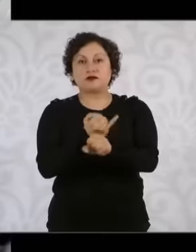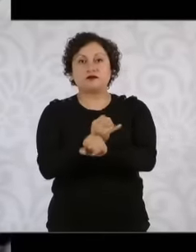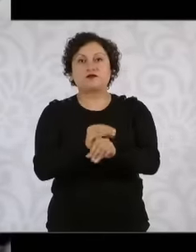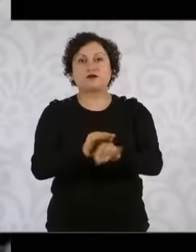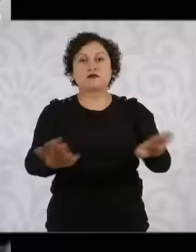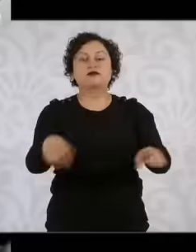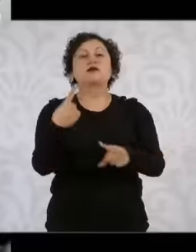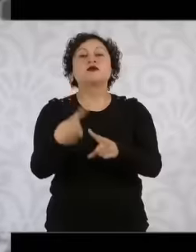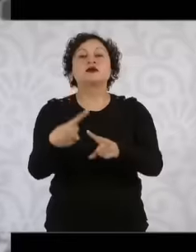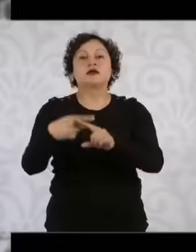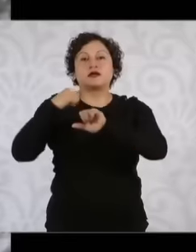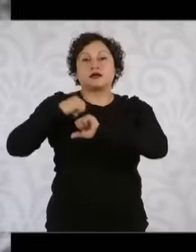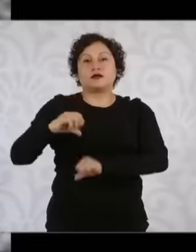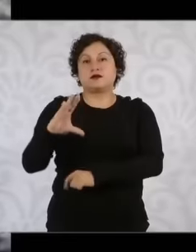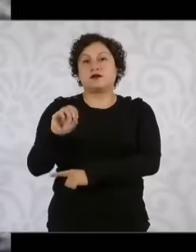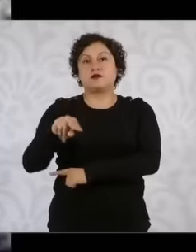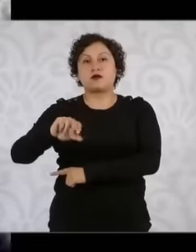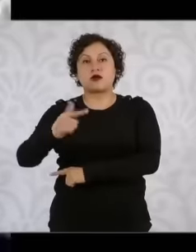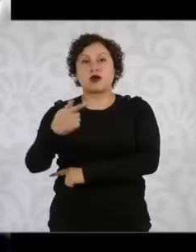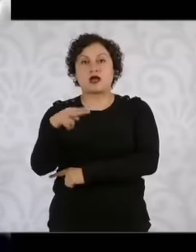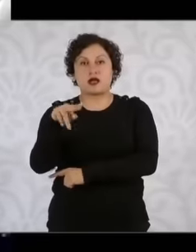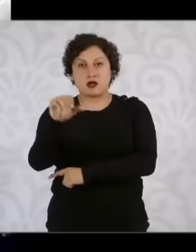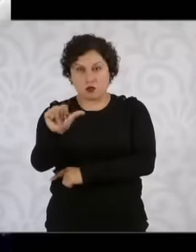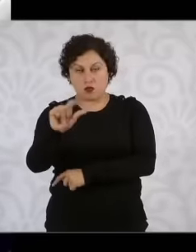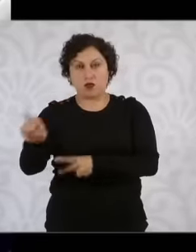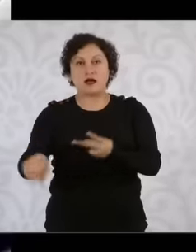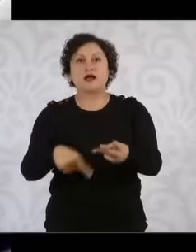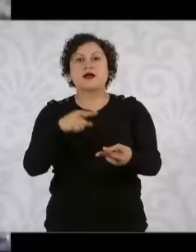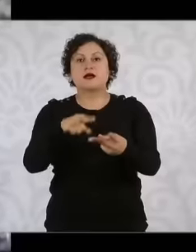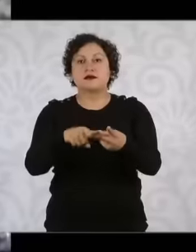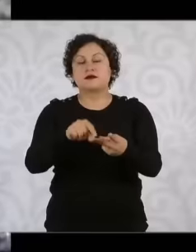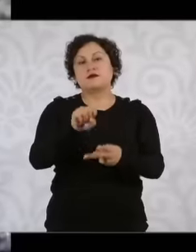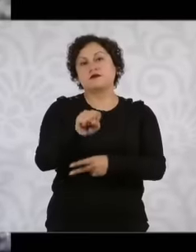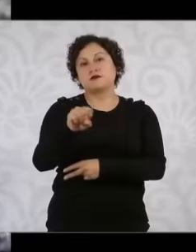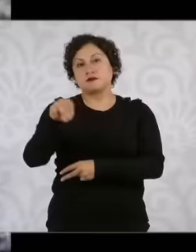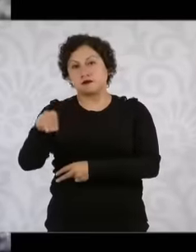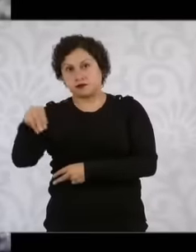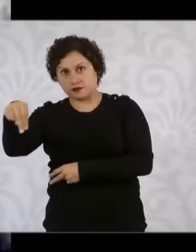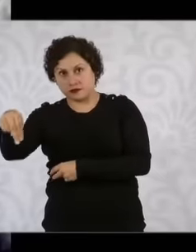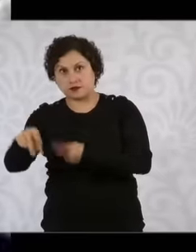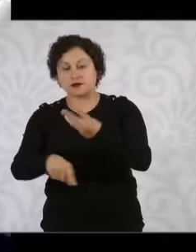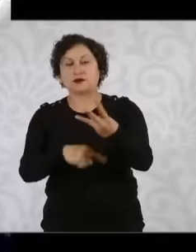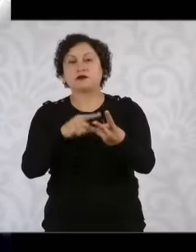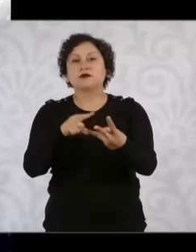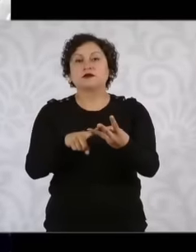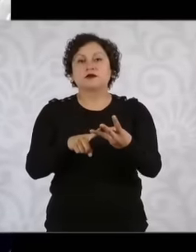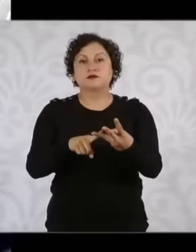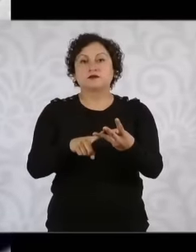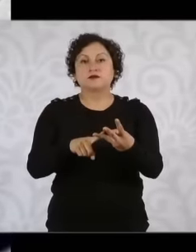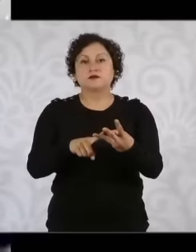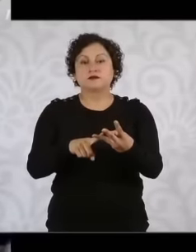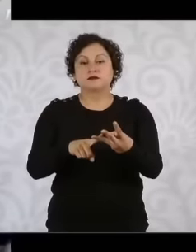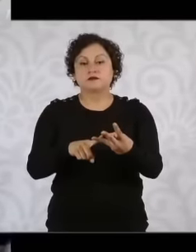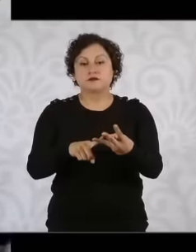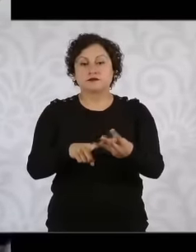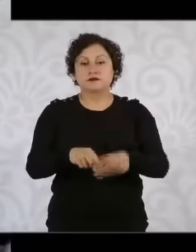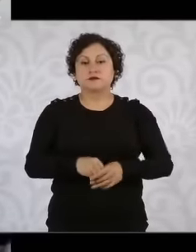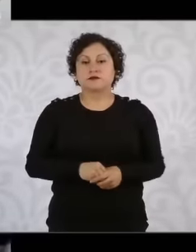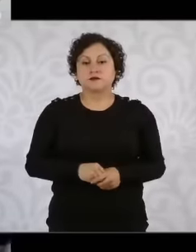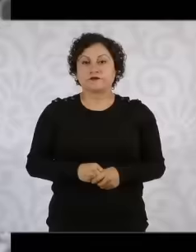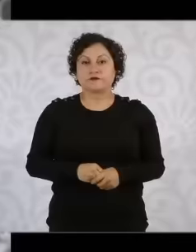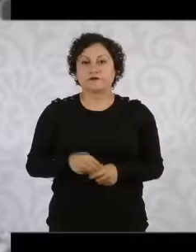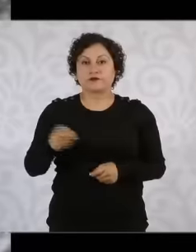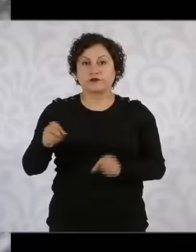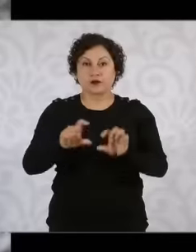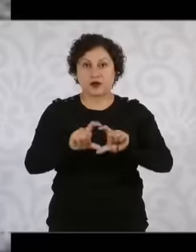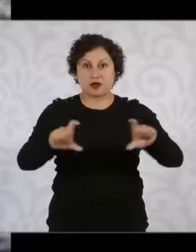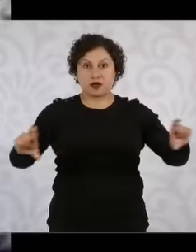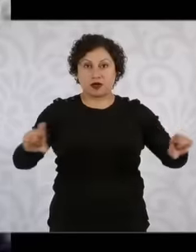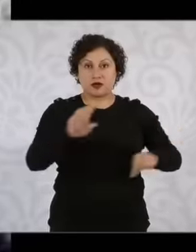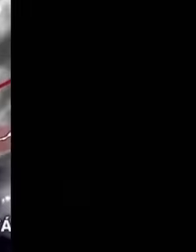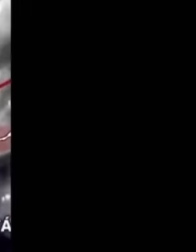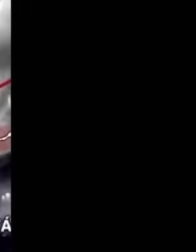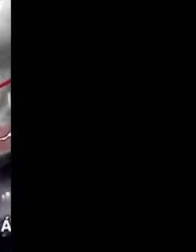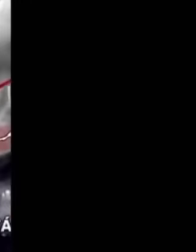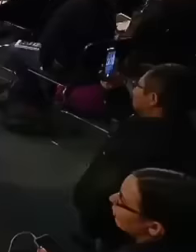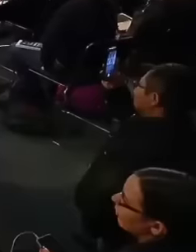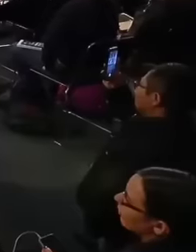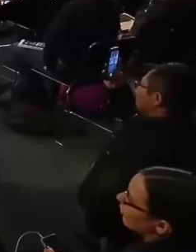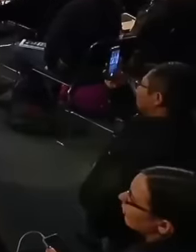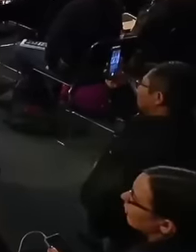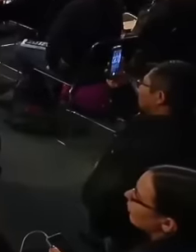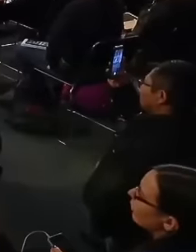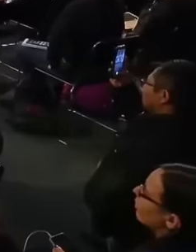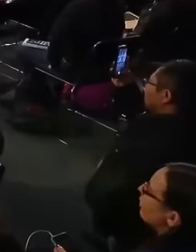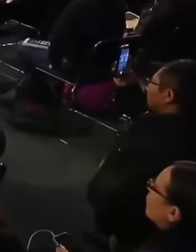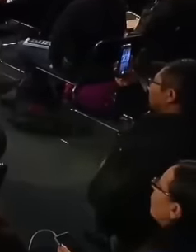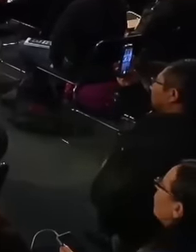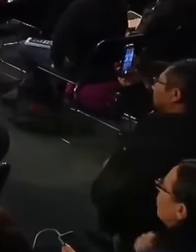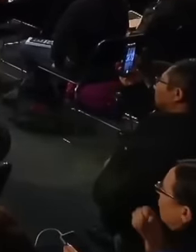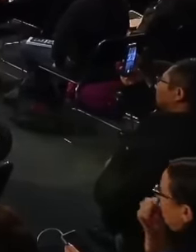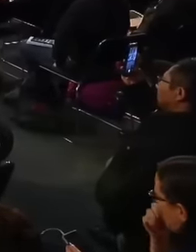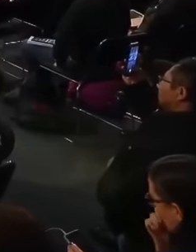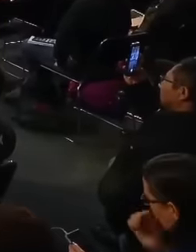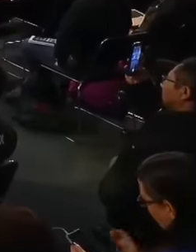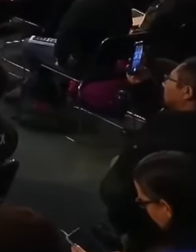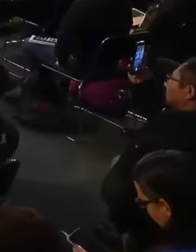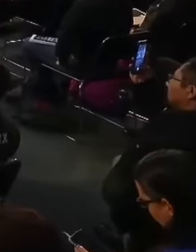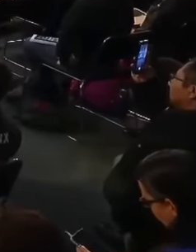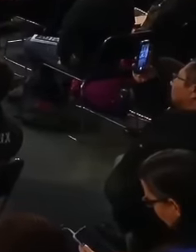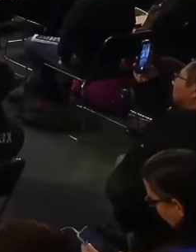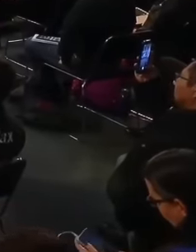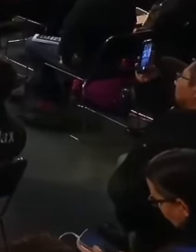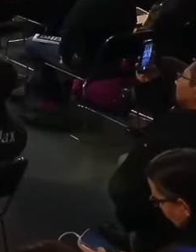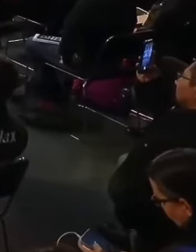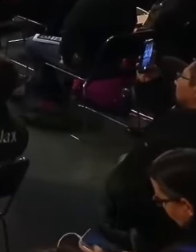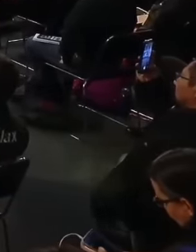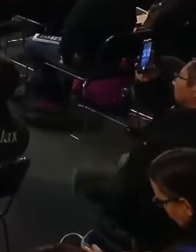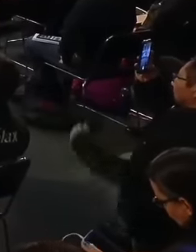the national meteorological service. This is the Conagua account, let's see if they don't put it up